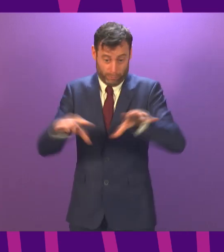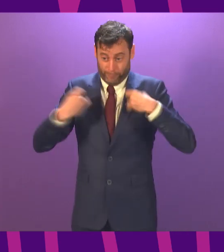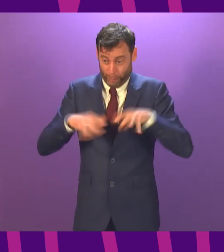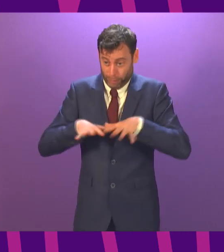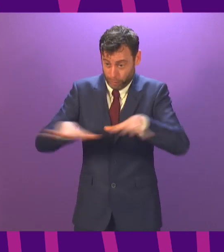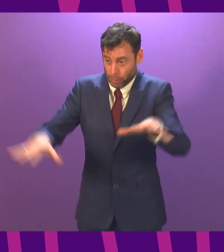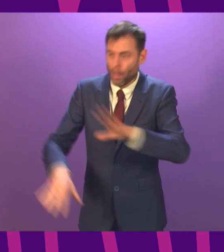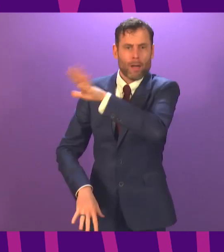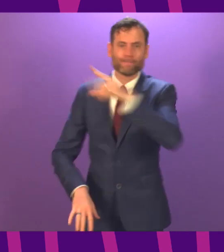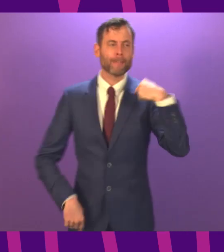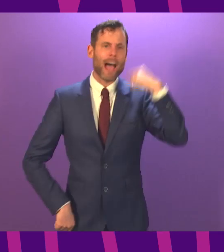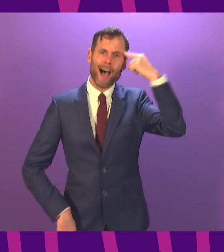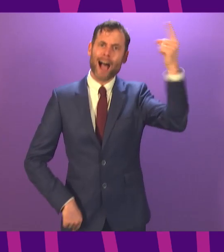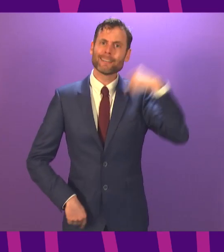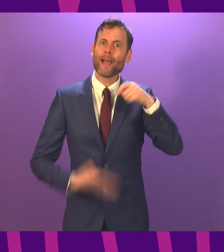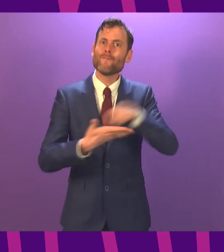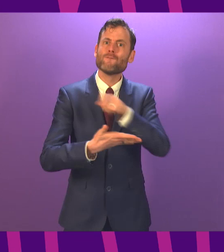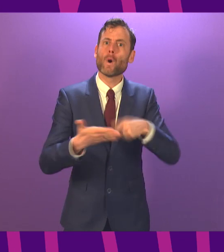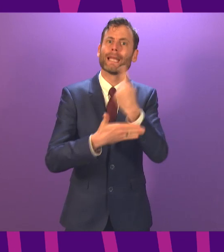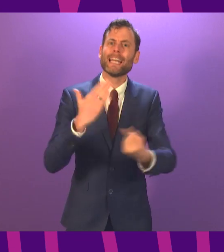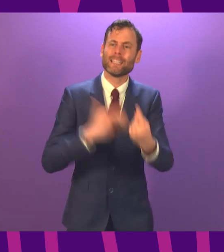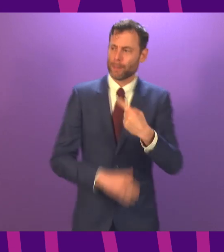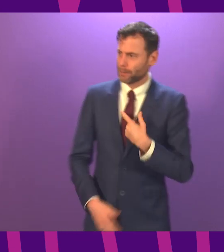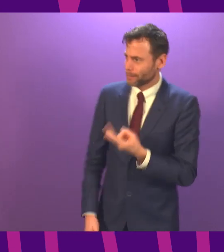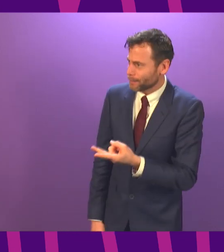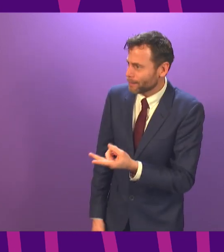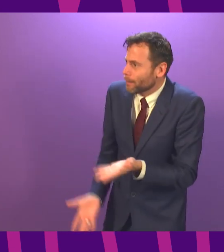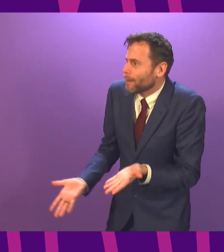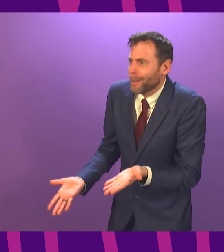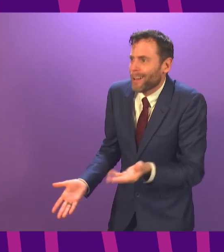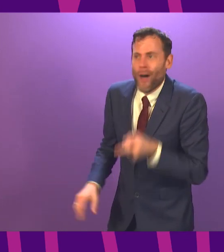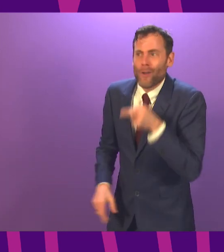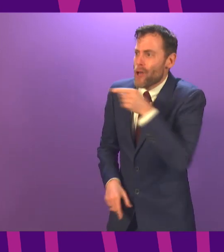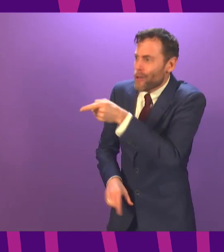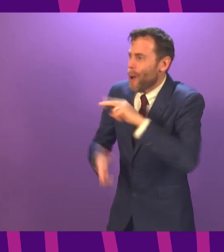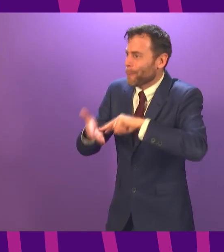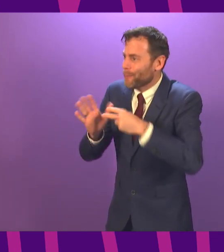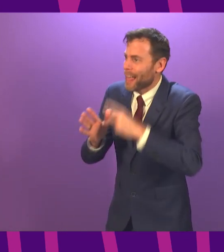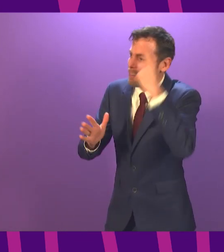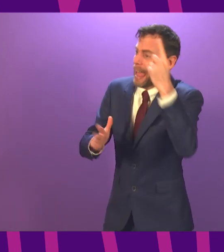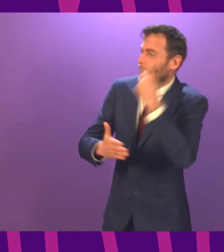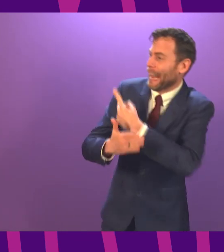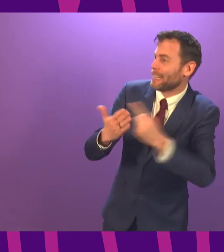of that same pandemic. I want the crisis to stop, but her plans would add to it.